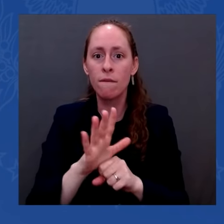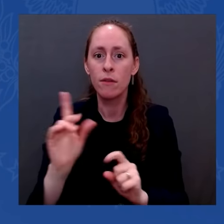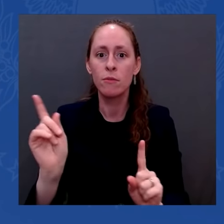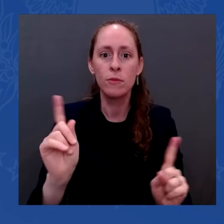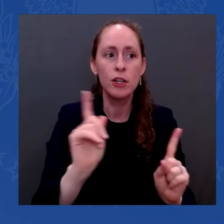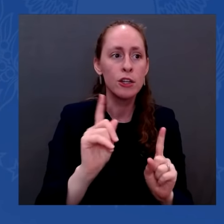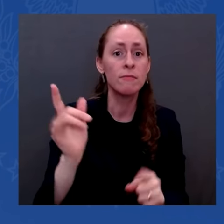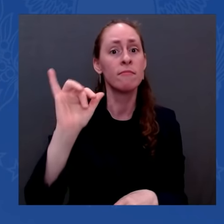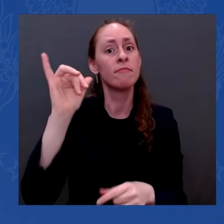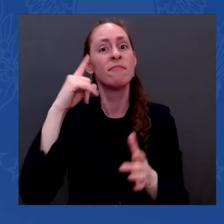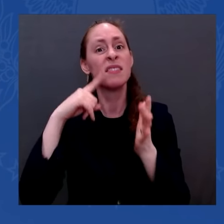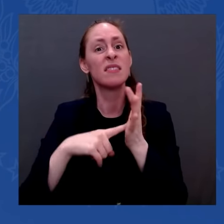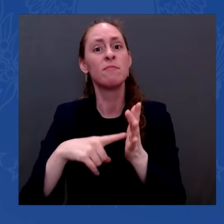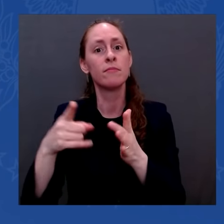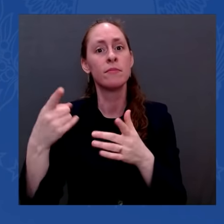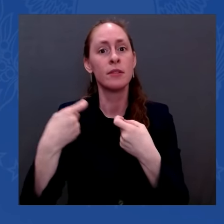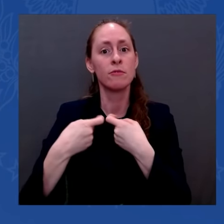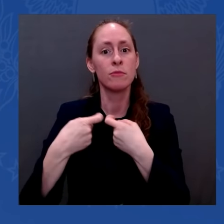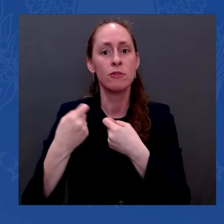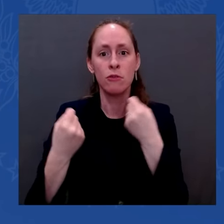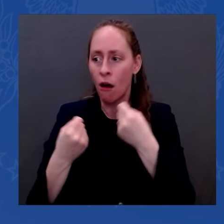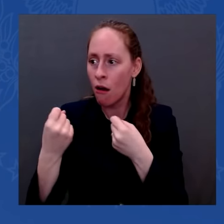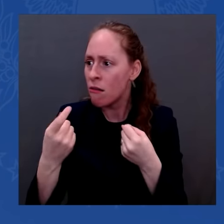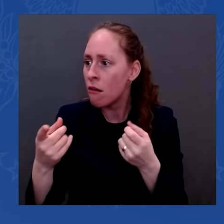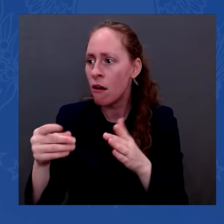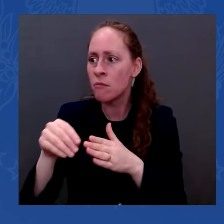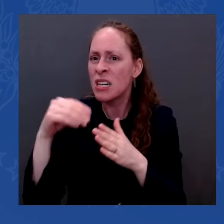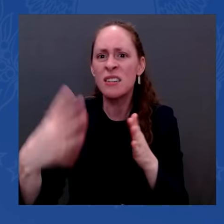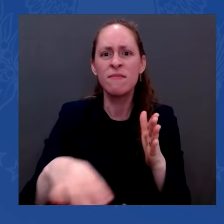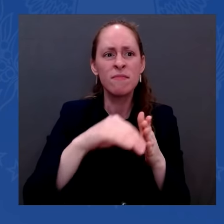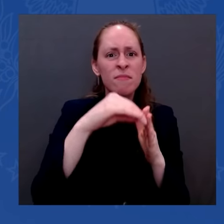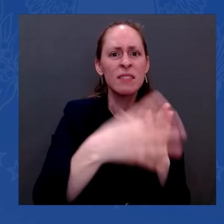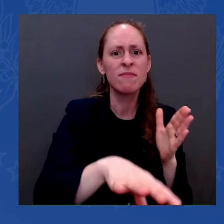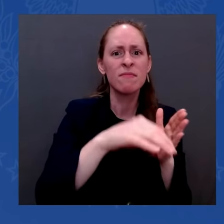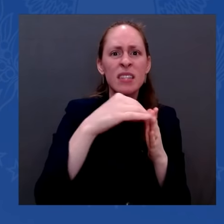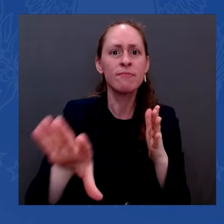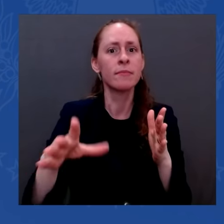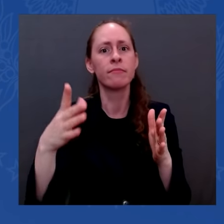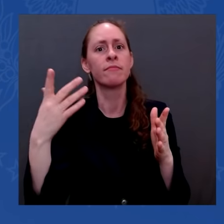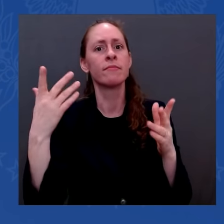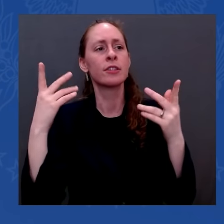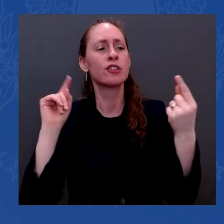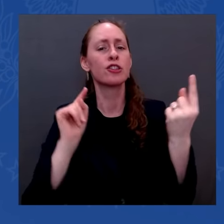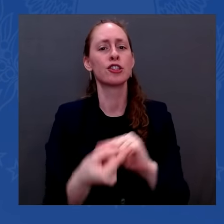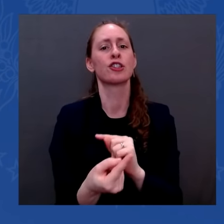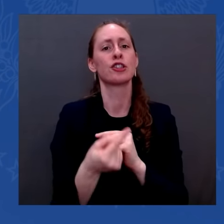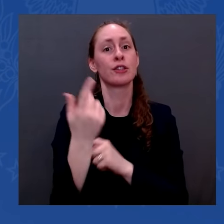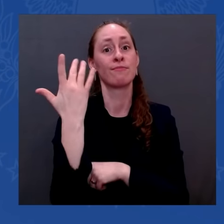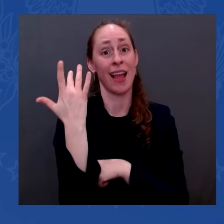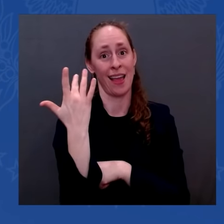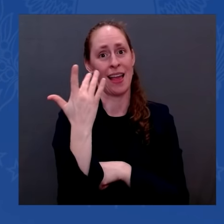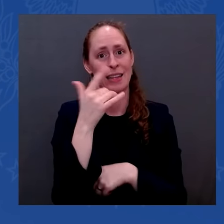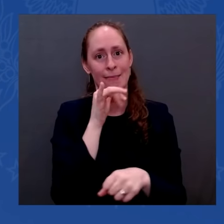for the increase in inflation? It's because they didn't have the computer chips. You can't build an automobile today without those chips.